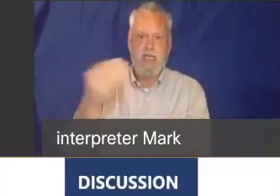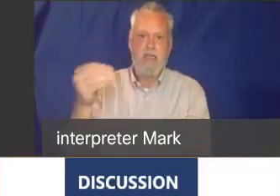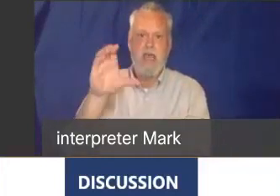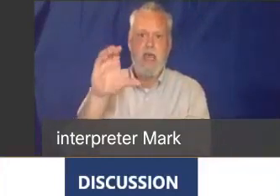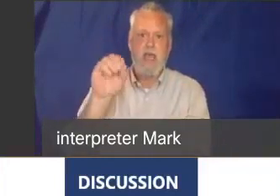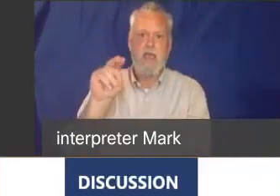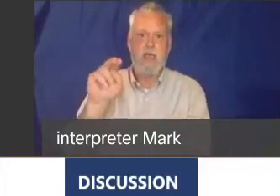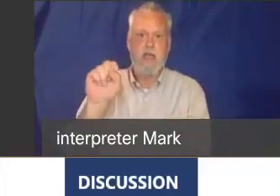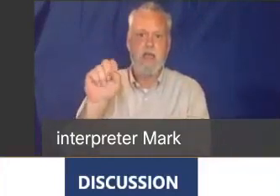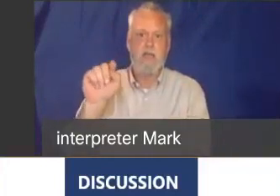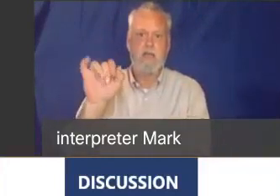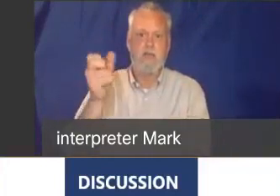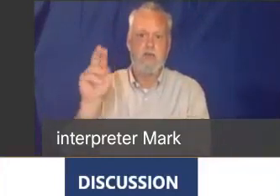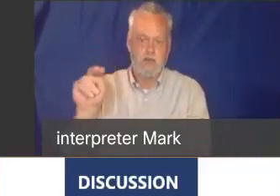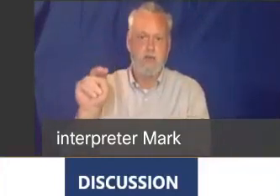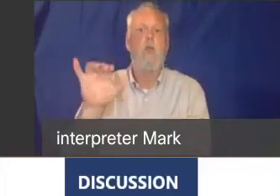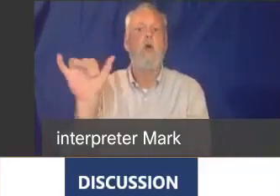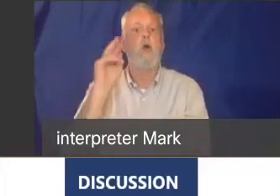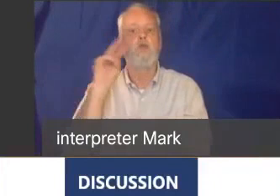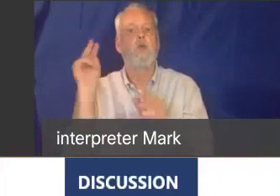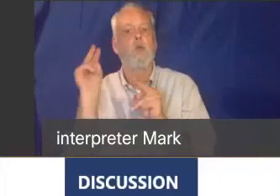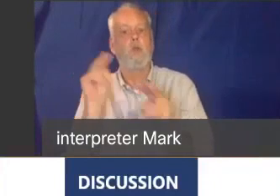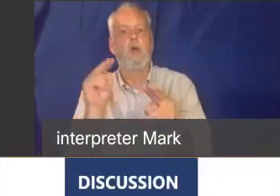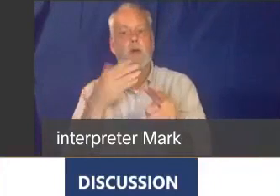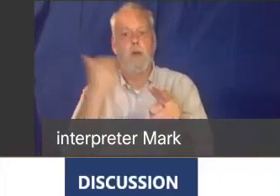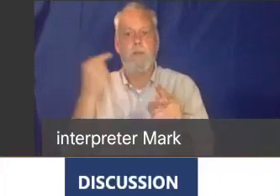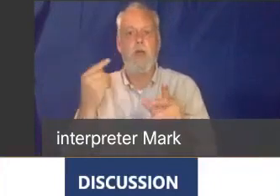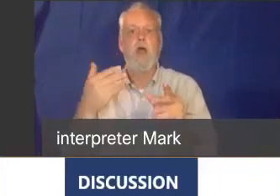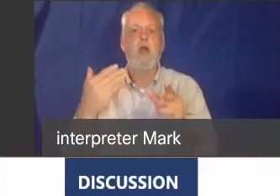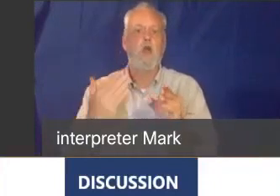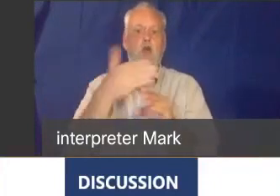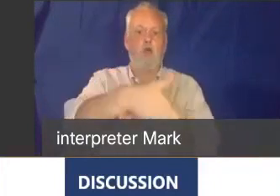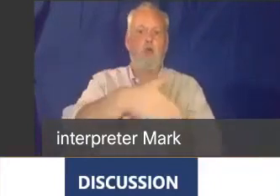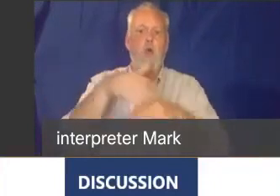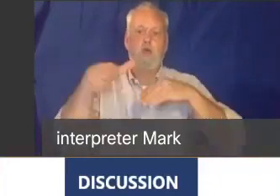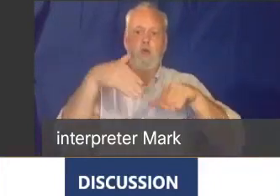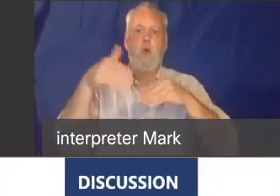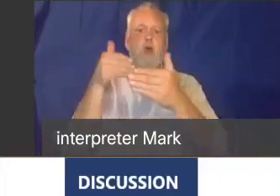And then we're also looking at a better crosswalk area by the M. L. K. memorial.